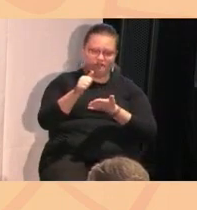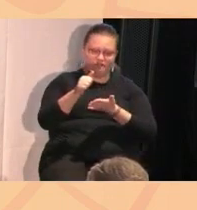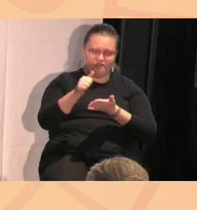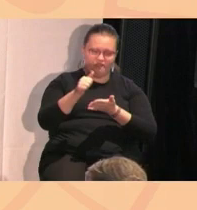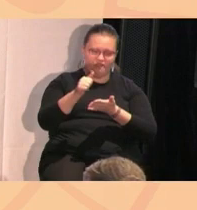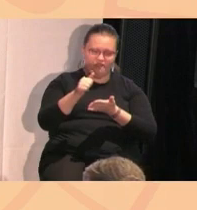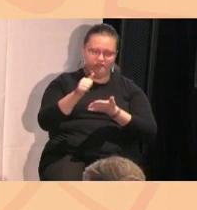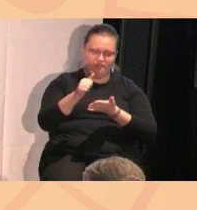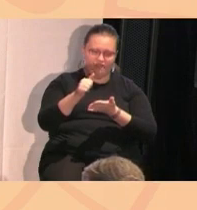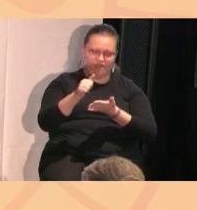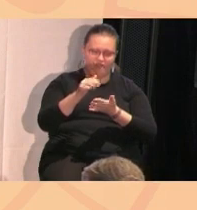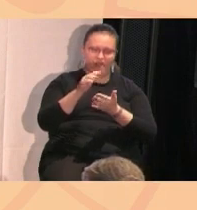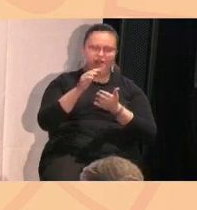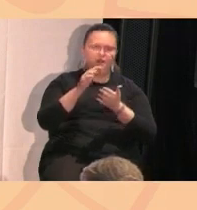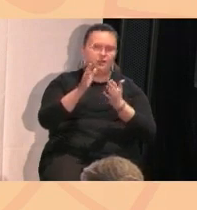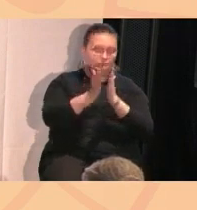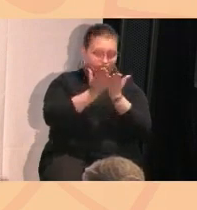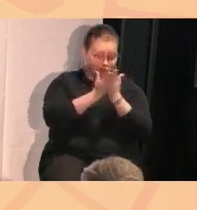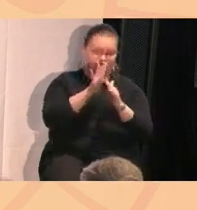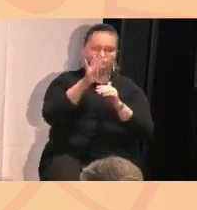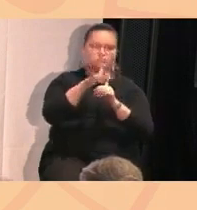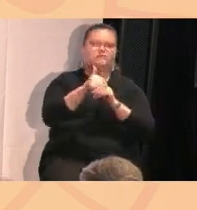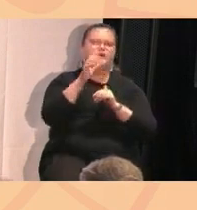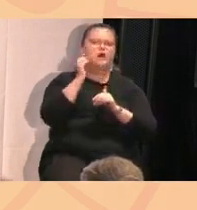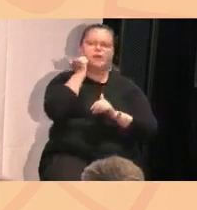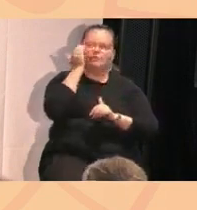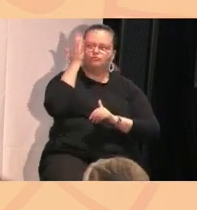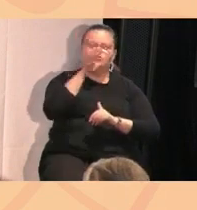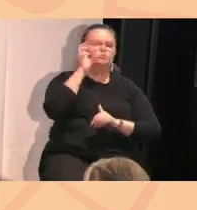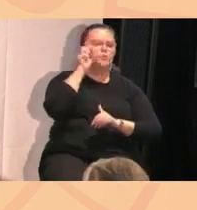this year and next they will publish